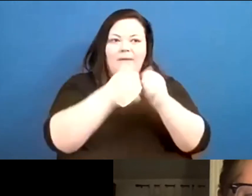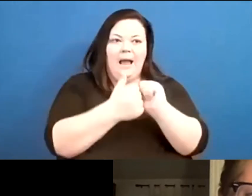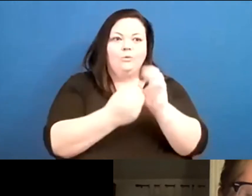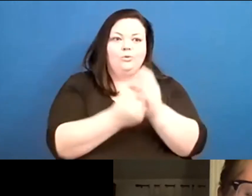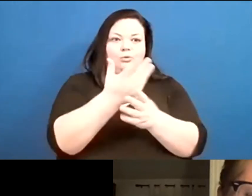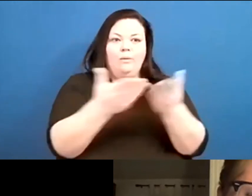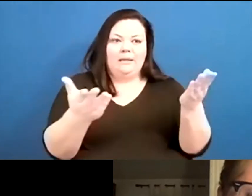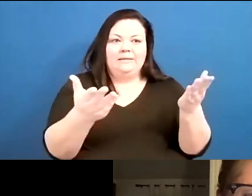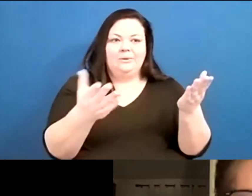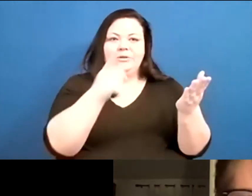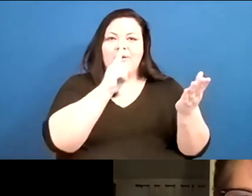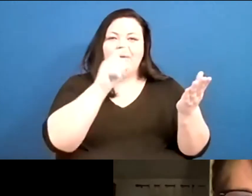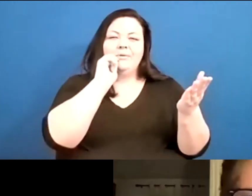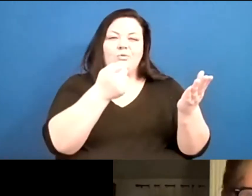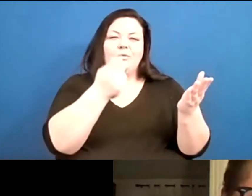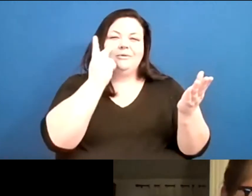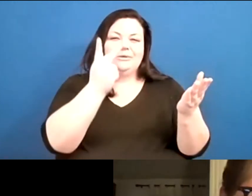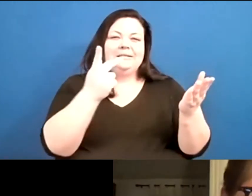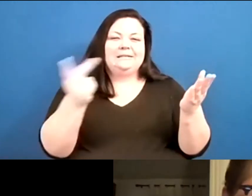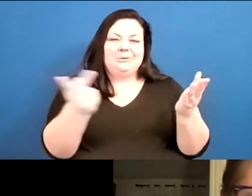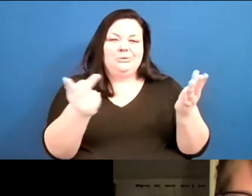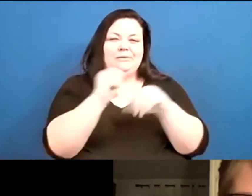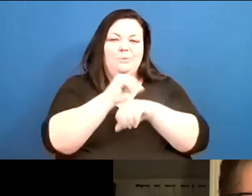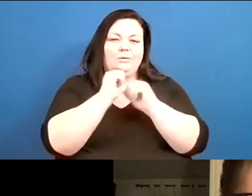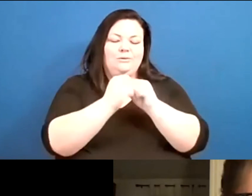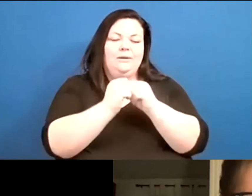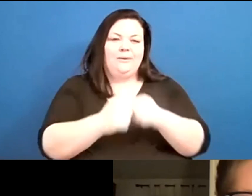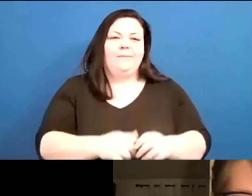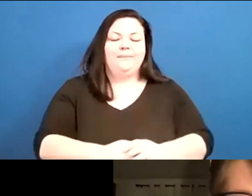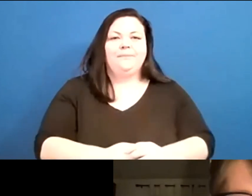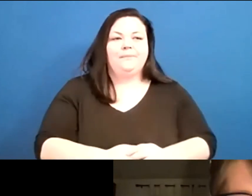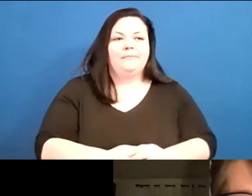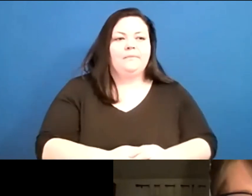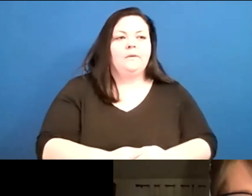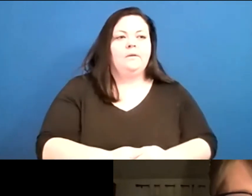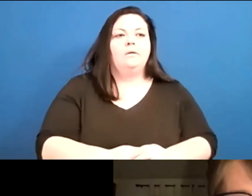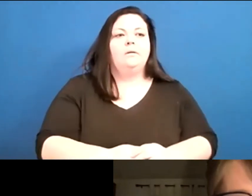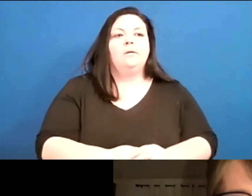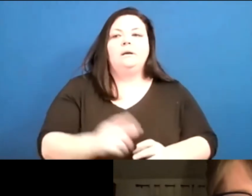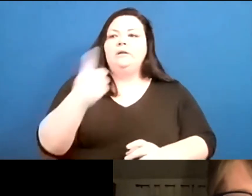was very cool to like see them work together on that. He told me like the funniest thing once, he was just like,